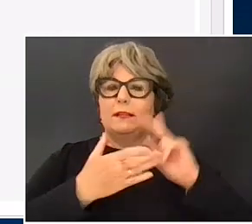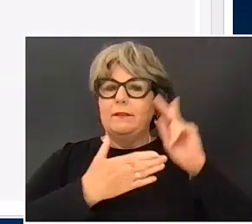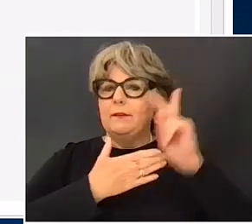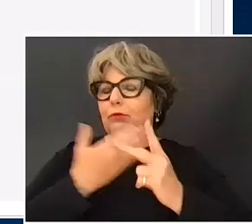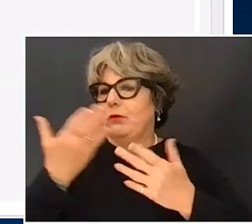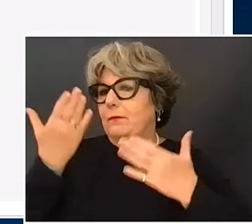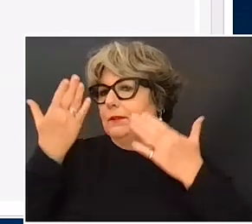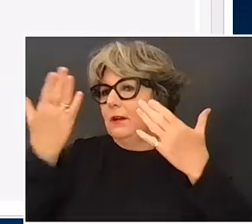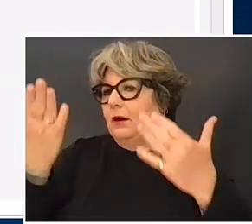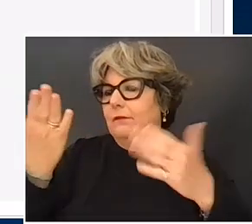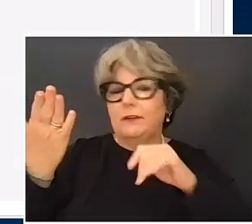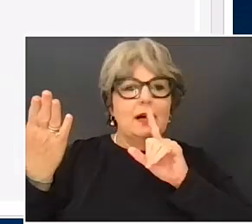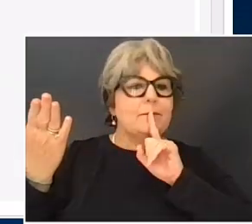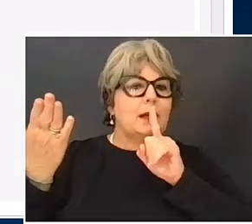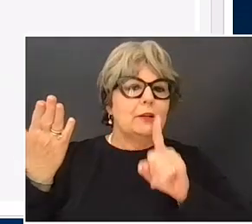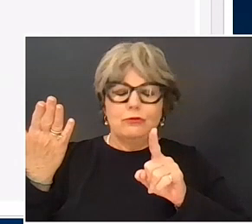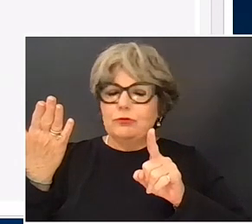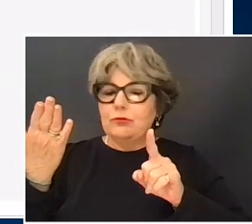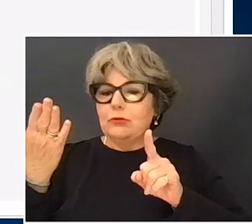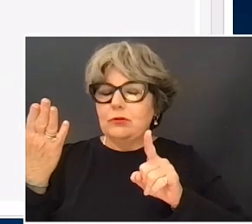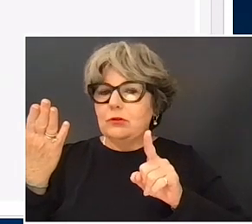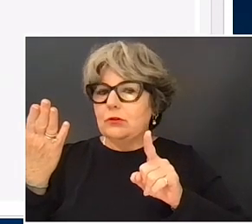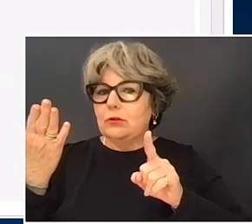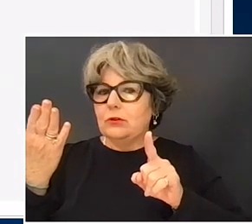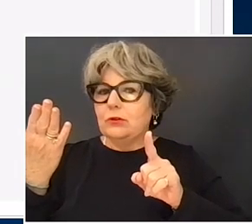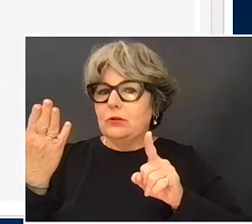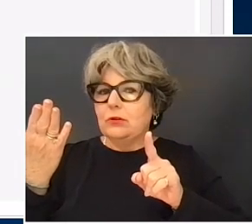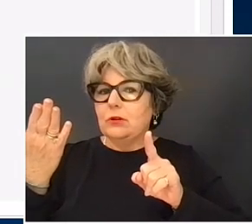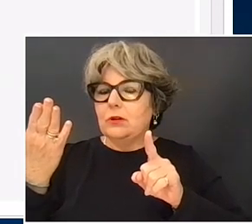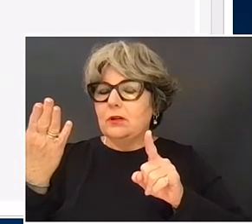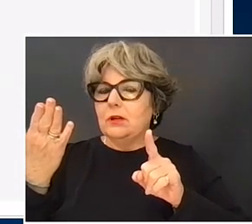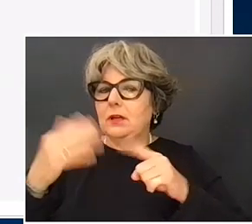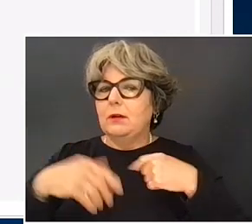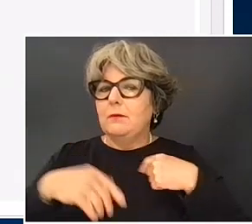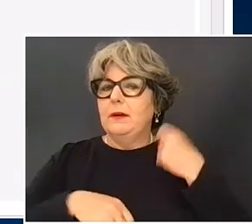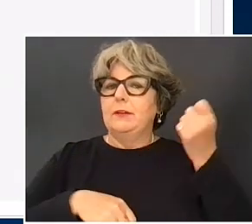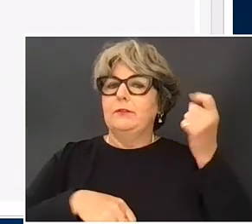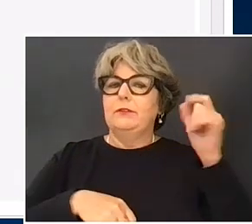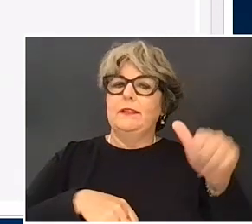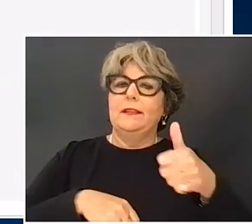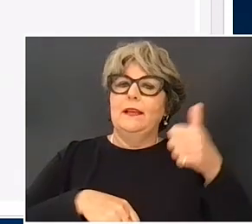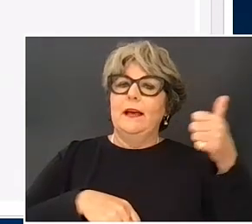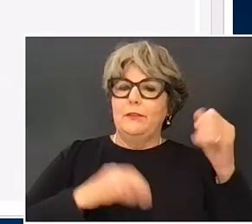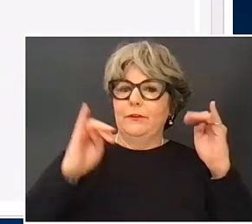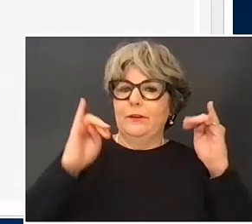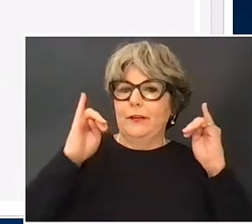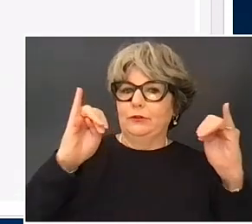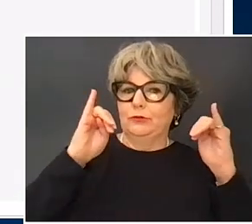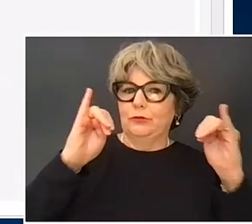a Middle States nomenclature, but what I understand to be other instructional sites where less instruction is happening.